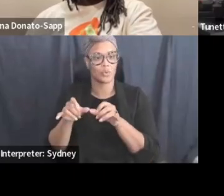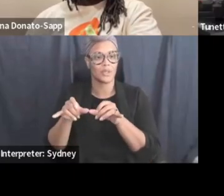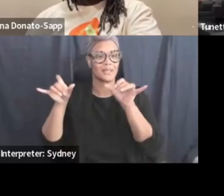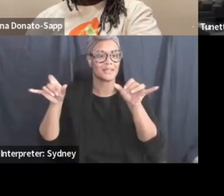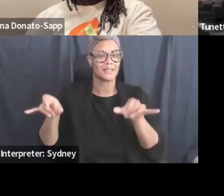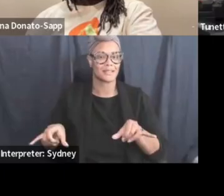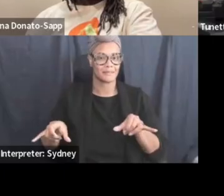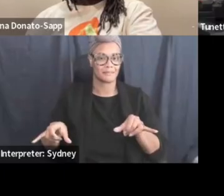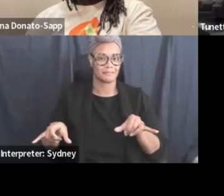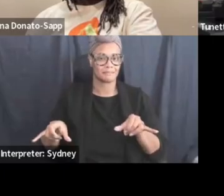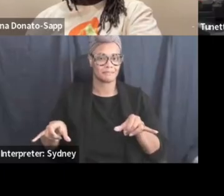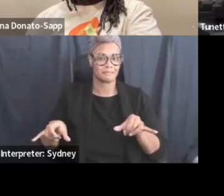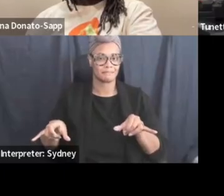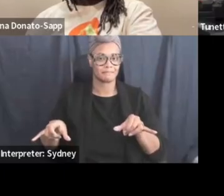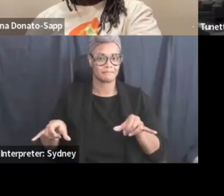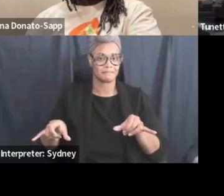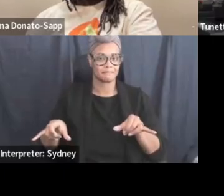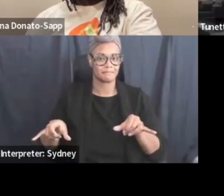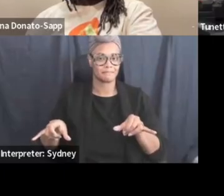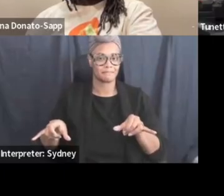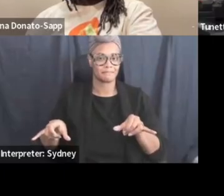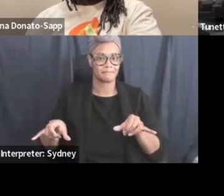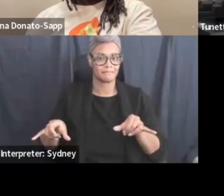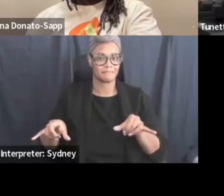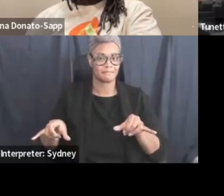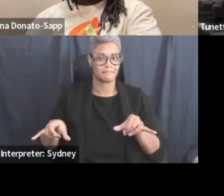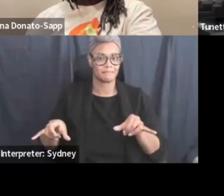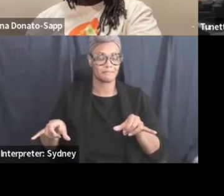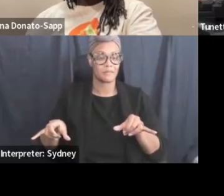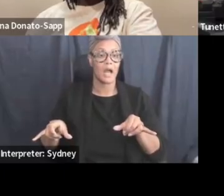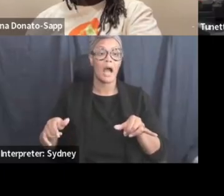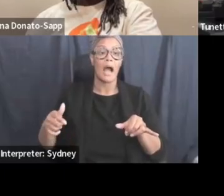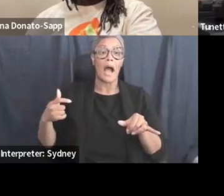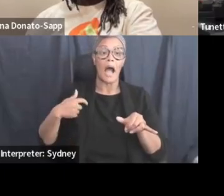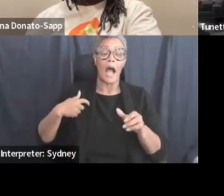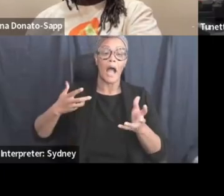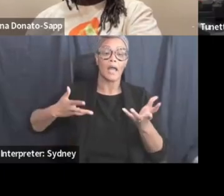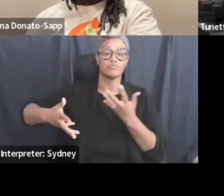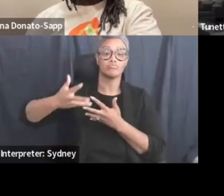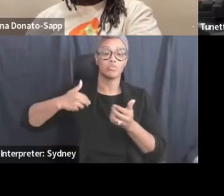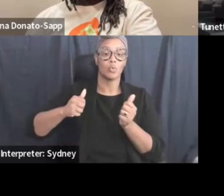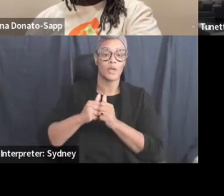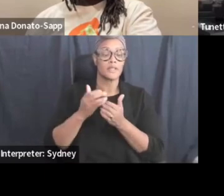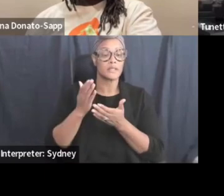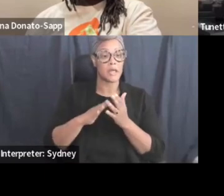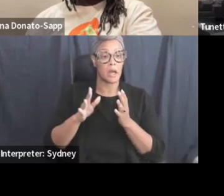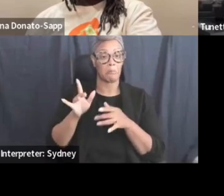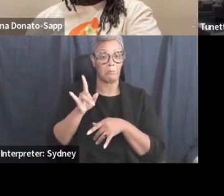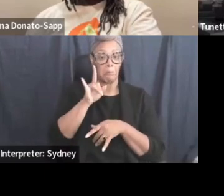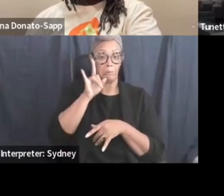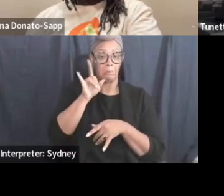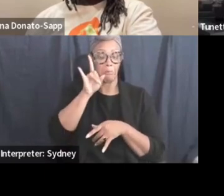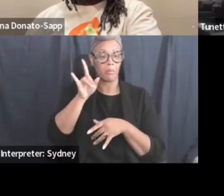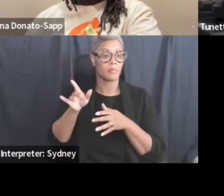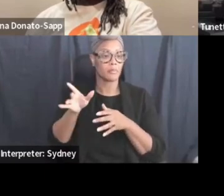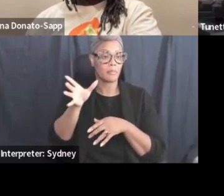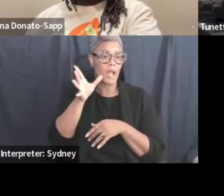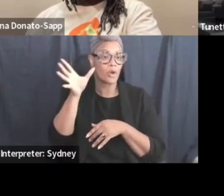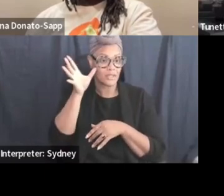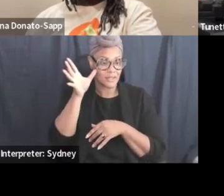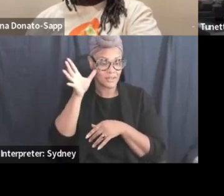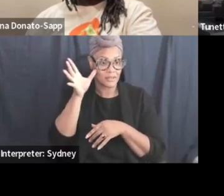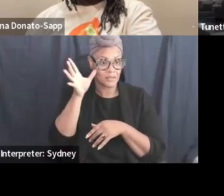I sit with some I'm going to call them affluent uh parents and I see them seeking supports uh for